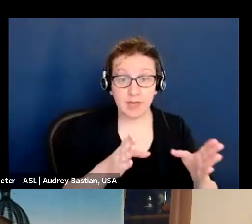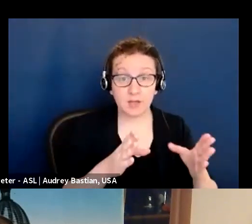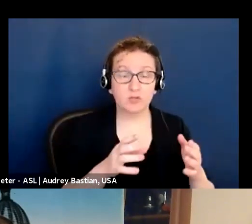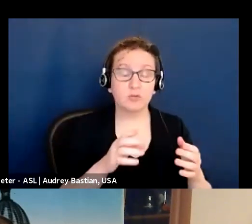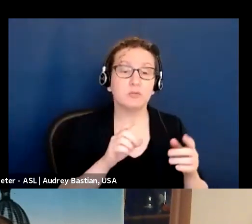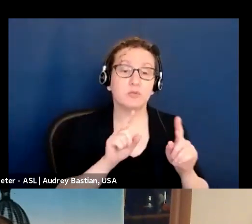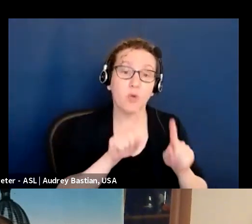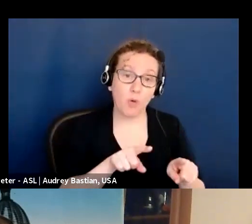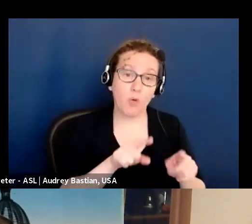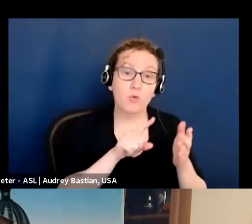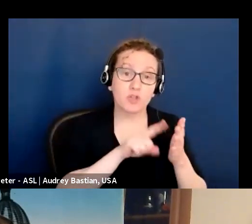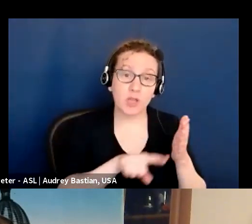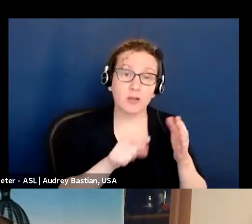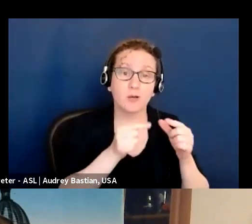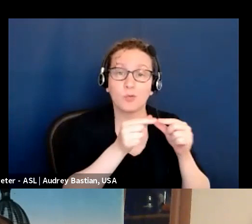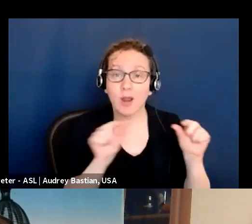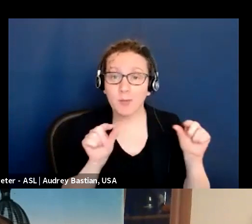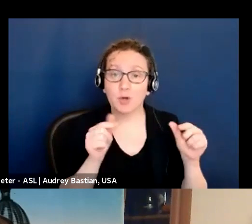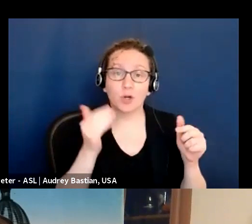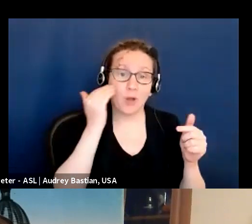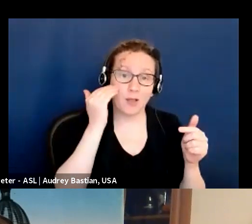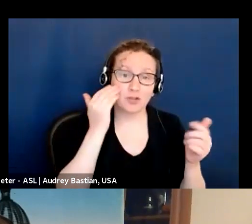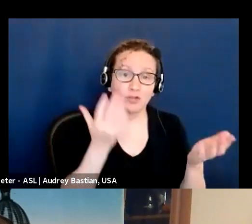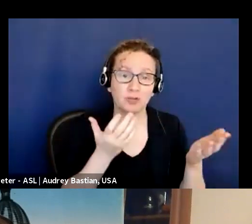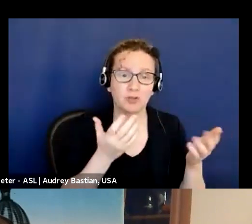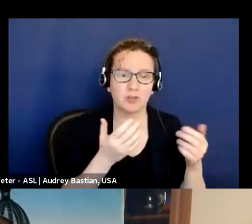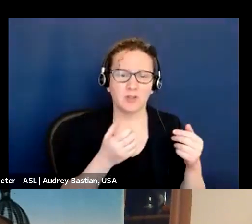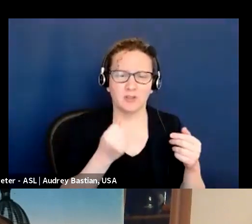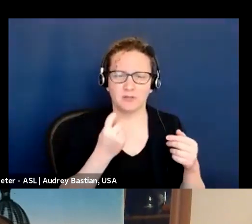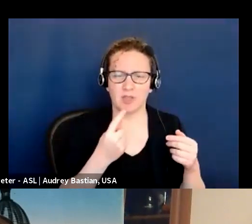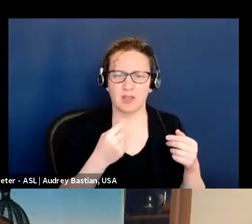grammar and knowledge. I mean, I have to say this, that they do not pay attention